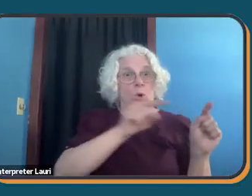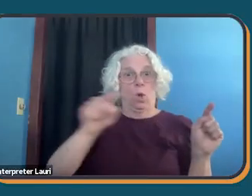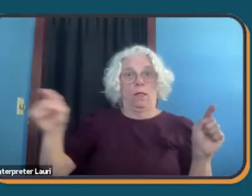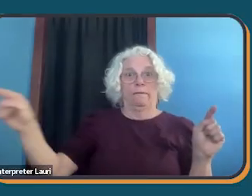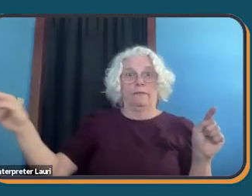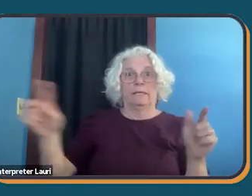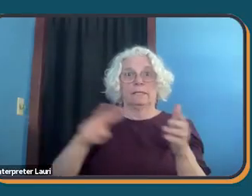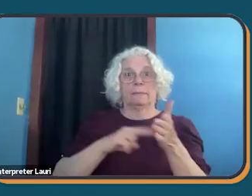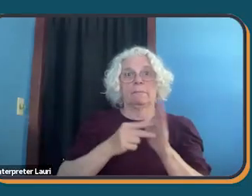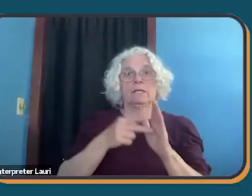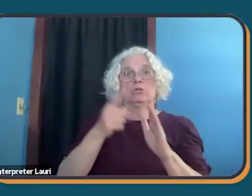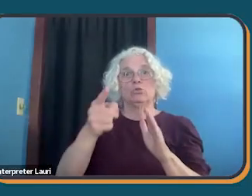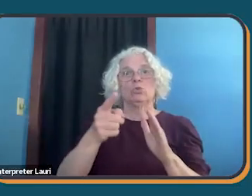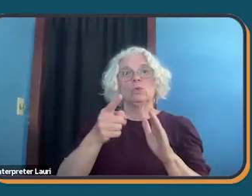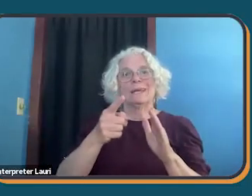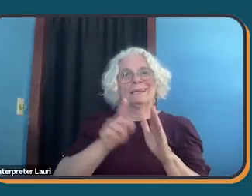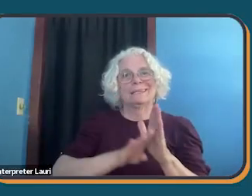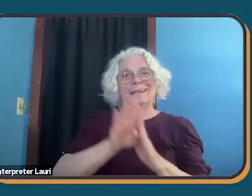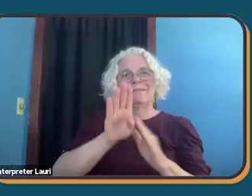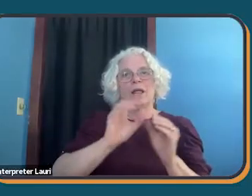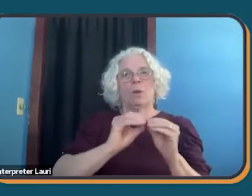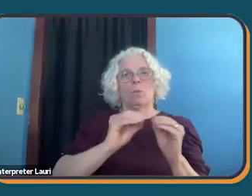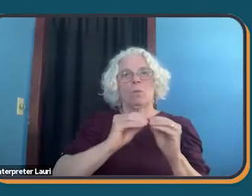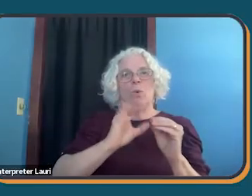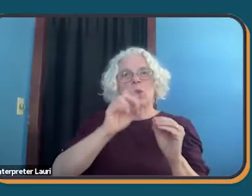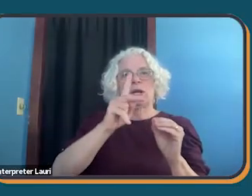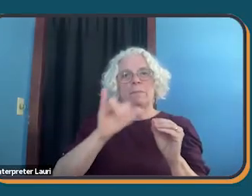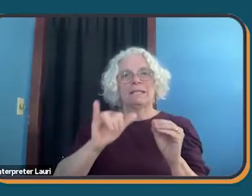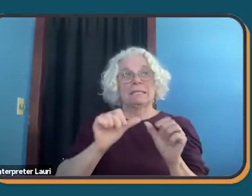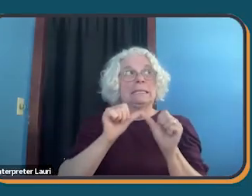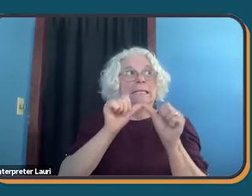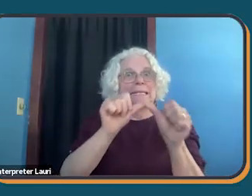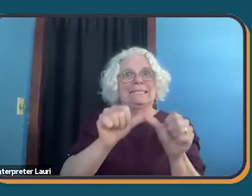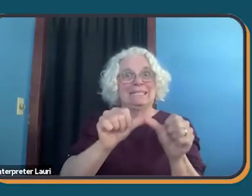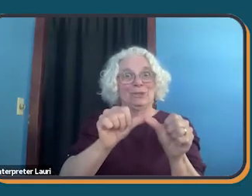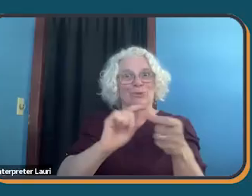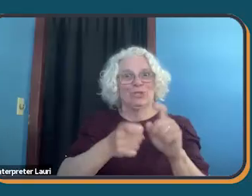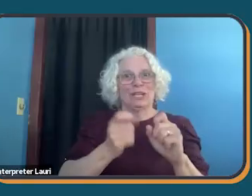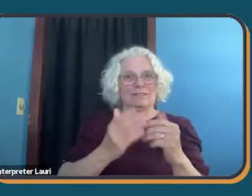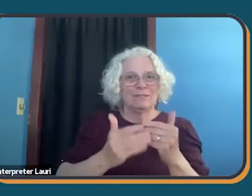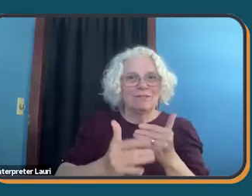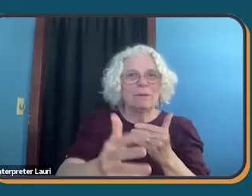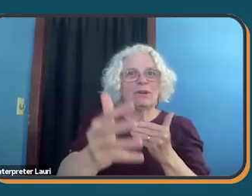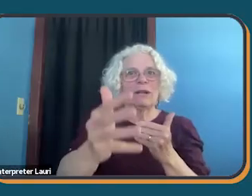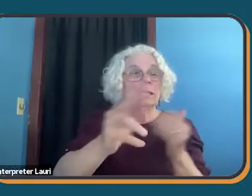So we're hoping that this allows you to gradually build capacity for lasting change that'll serve not just your patients with disabilities